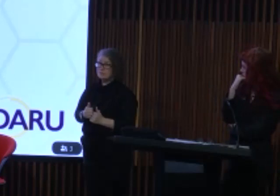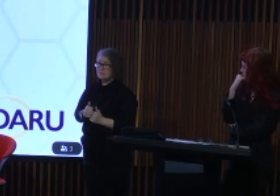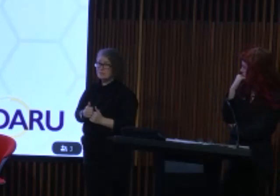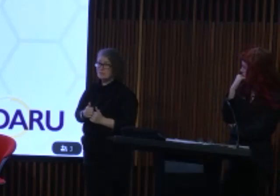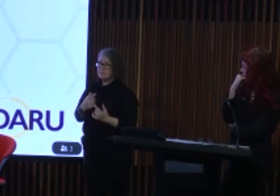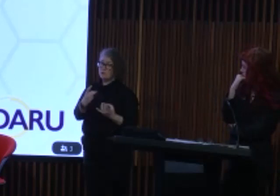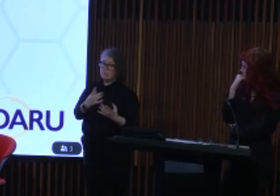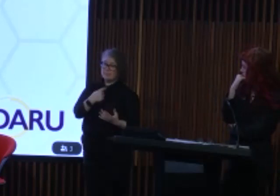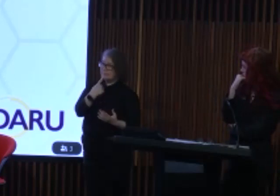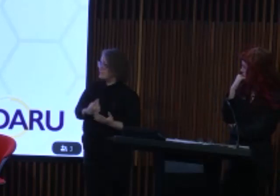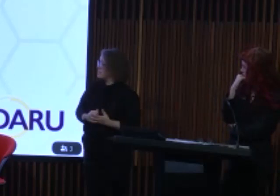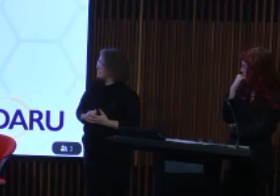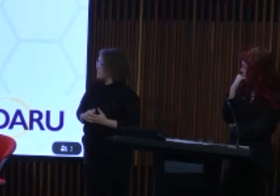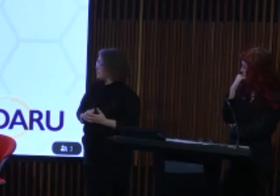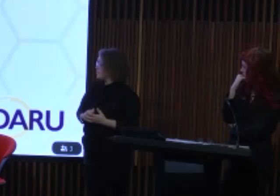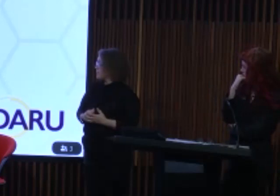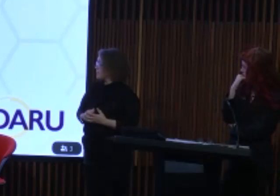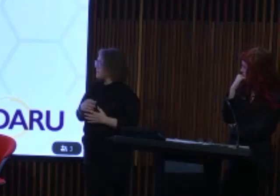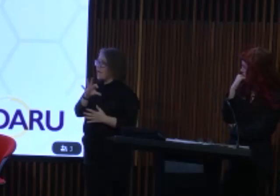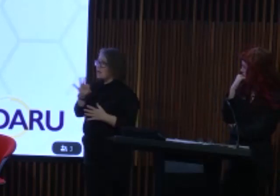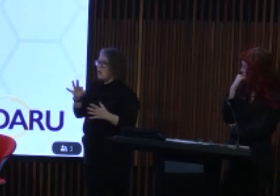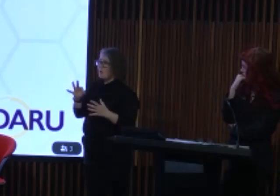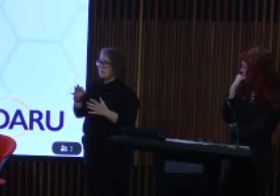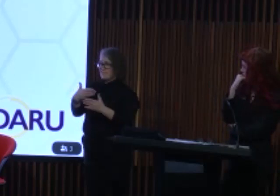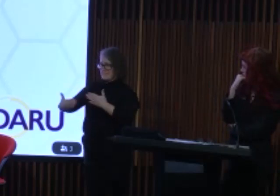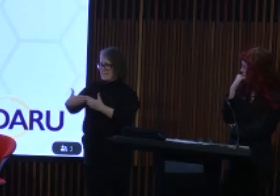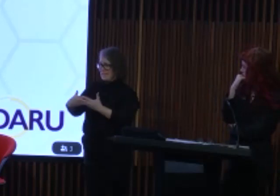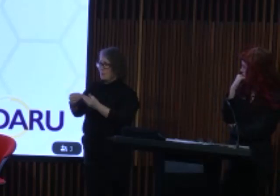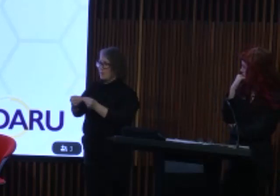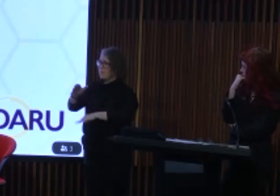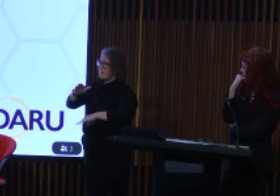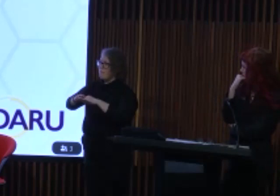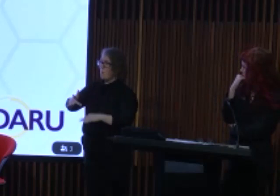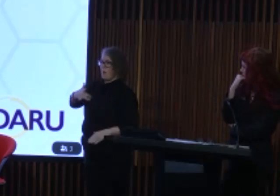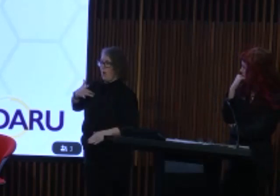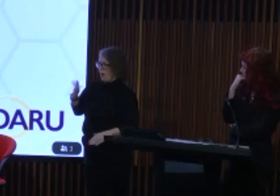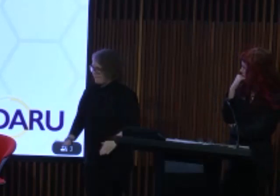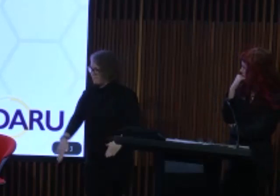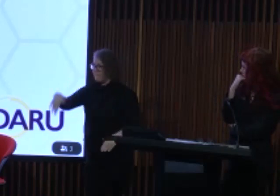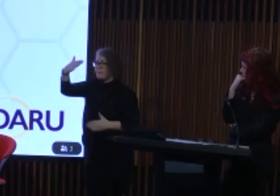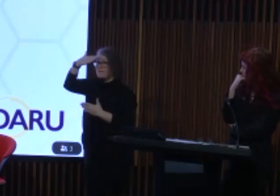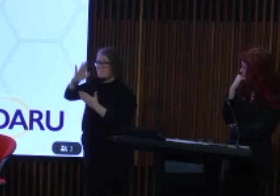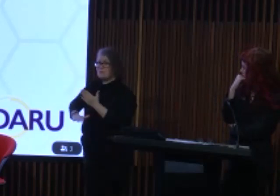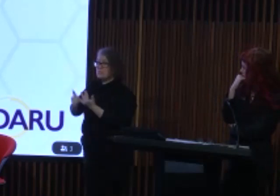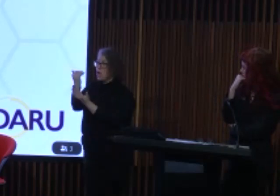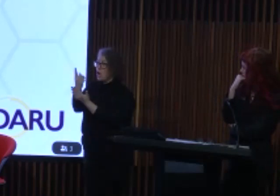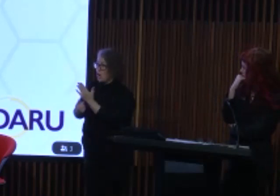Not dealing things with the whole life experience, so just focusing on one particular disability